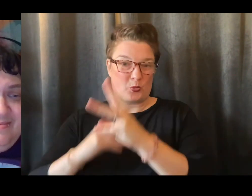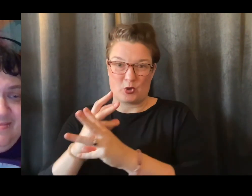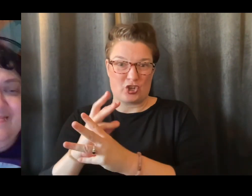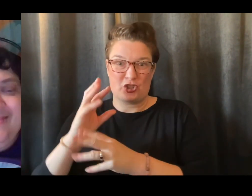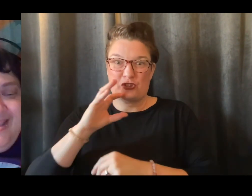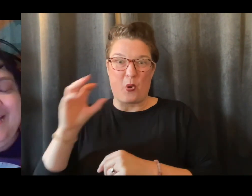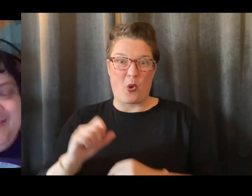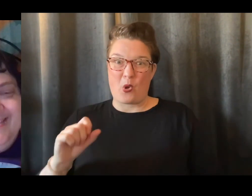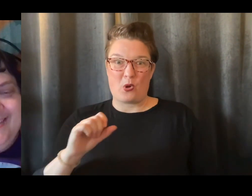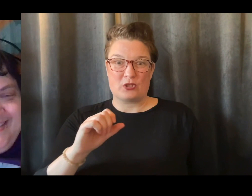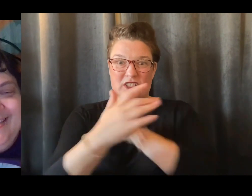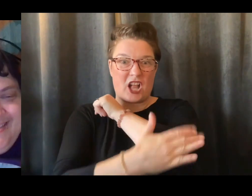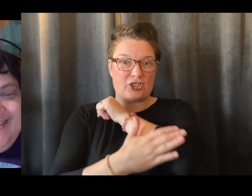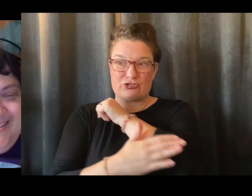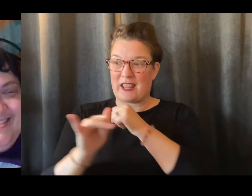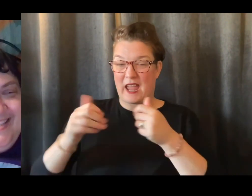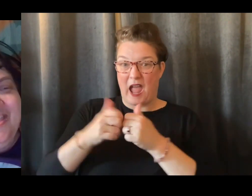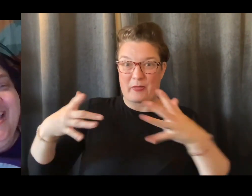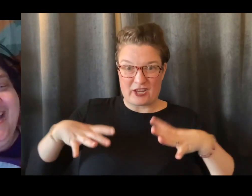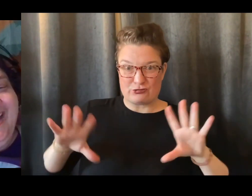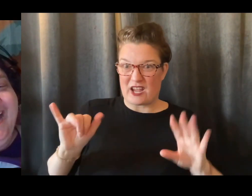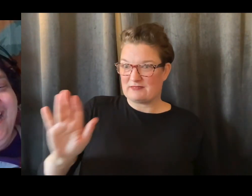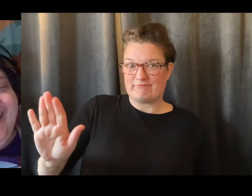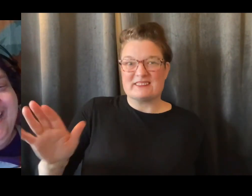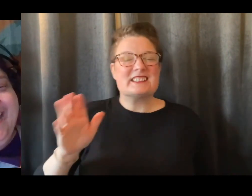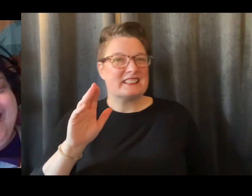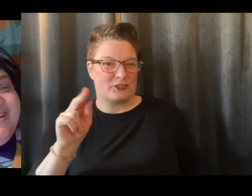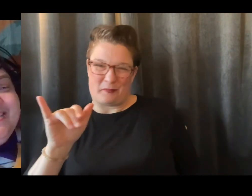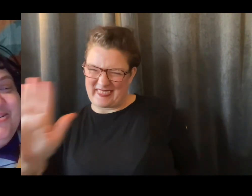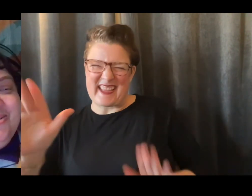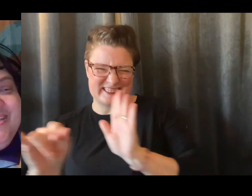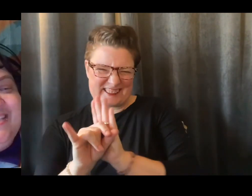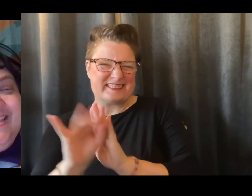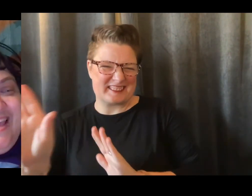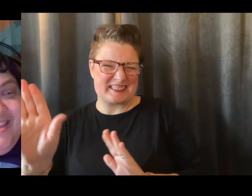Nomy: It's their thing, yeah. Yeah. But it's so cool to see that like younger generation also, like